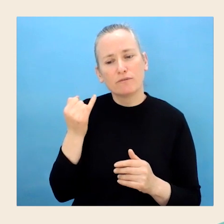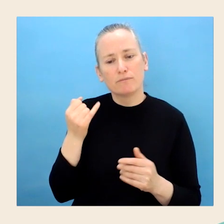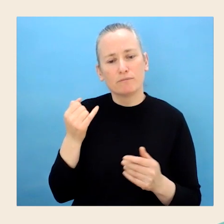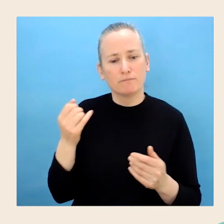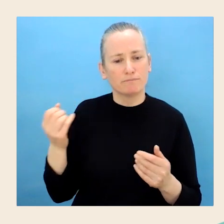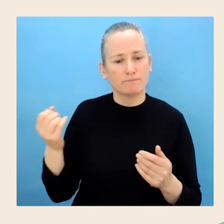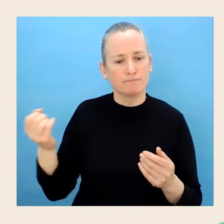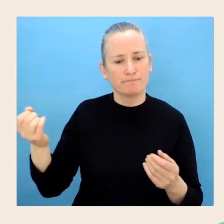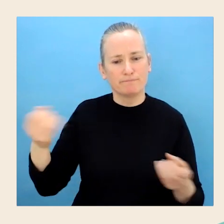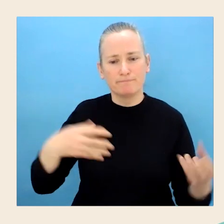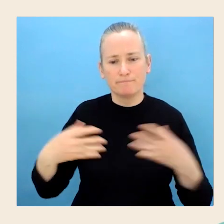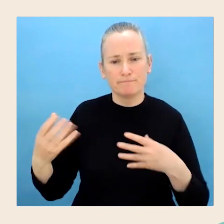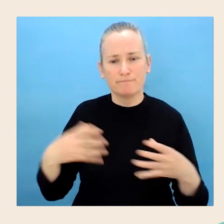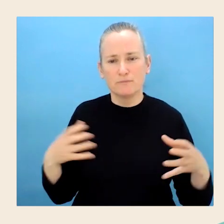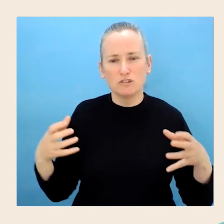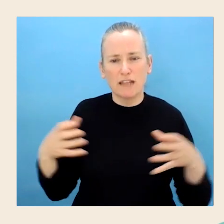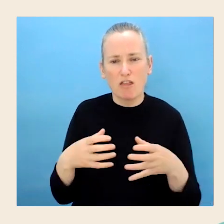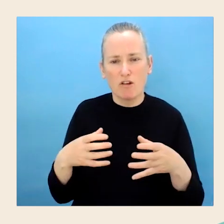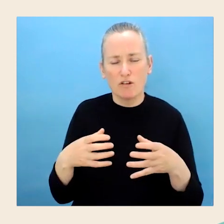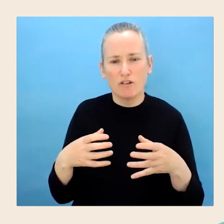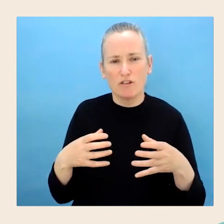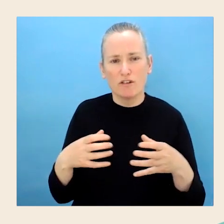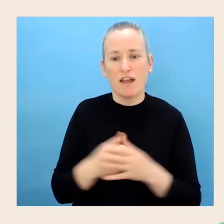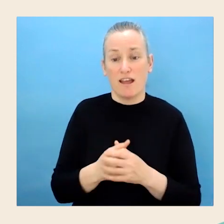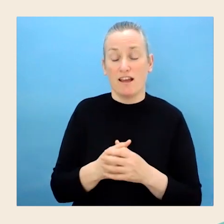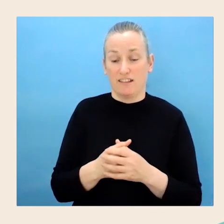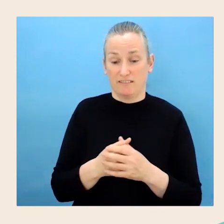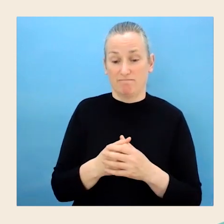this book is highly curated and its uncurated